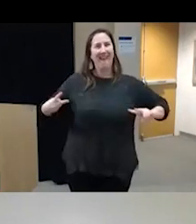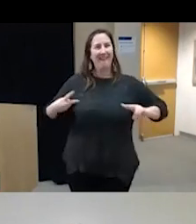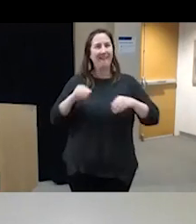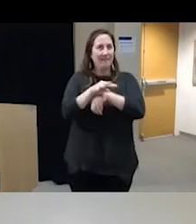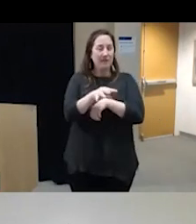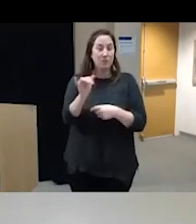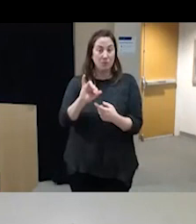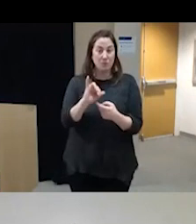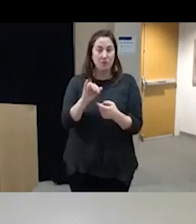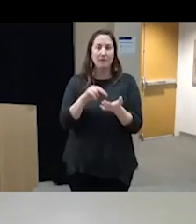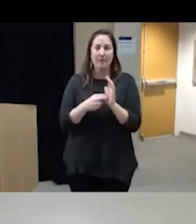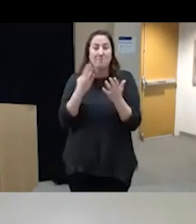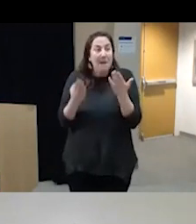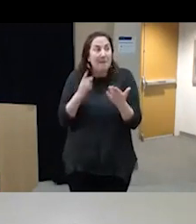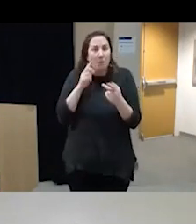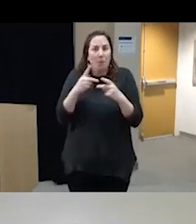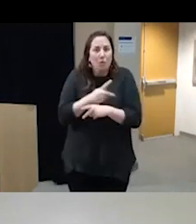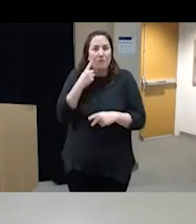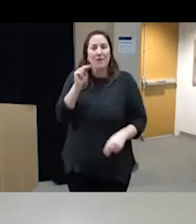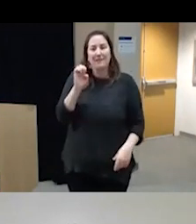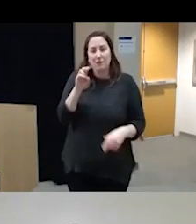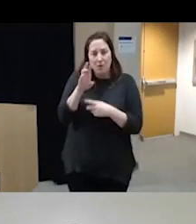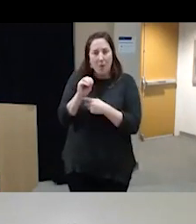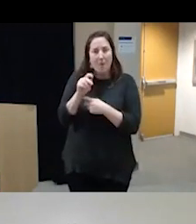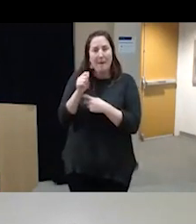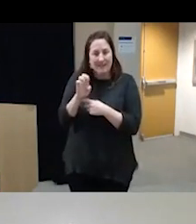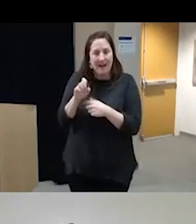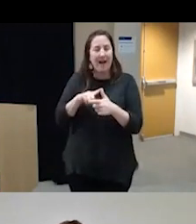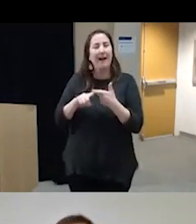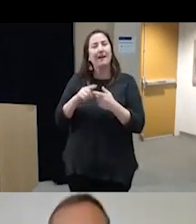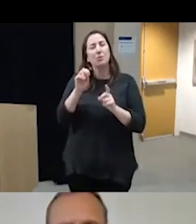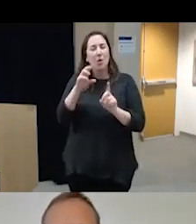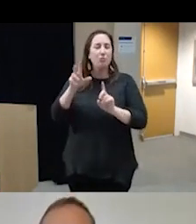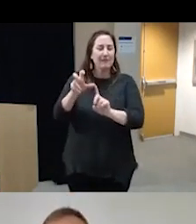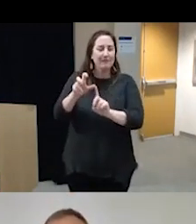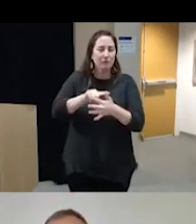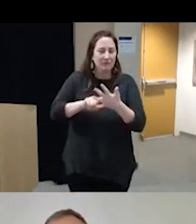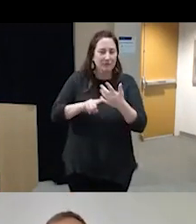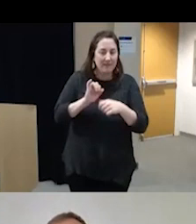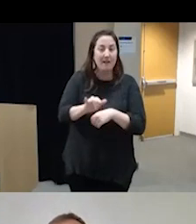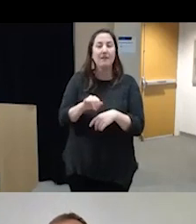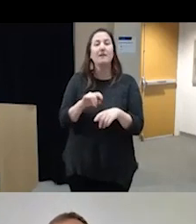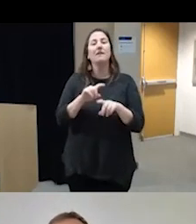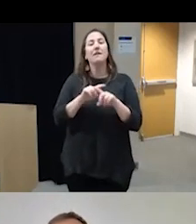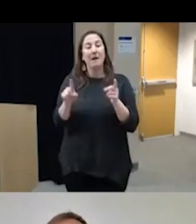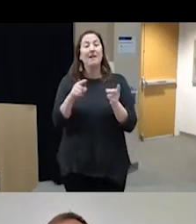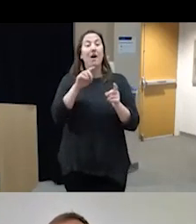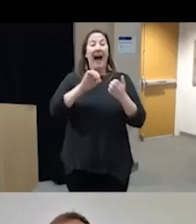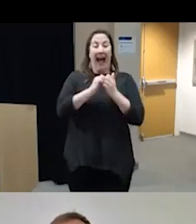to maybe changes in neuropeptides neurotransmitters, but this is then moderated by Baseline factors.